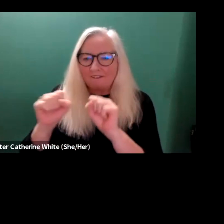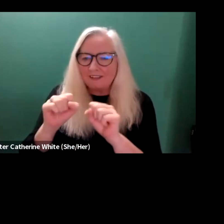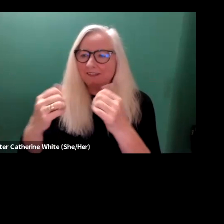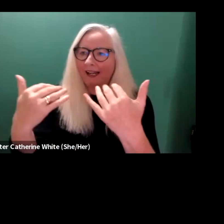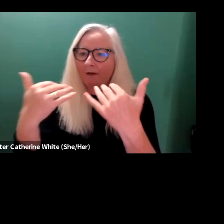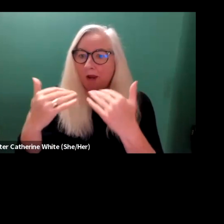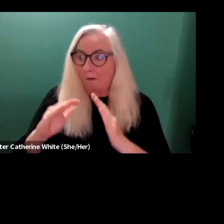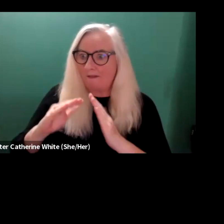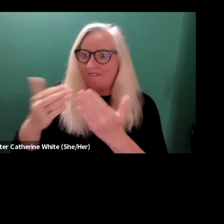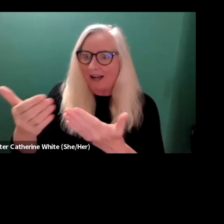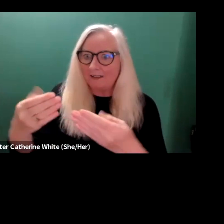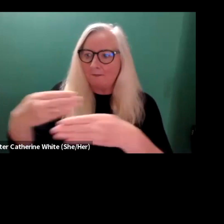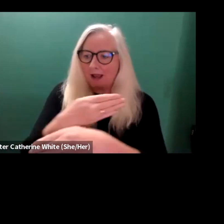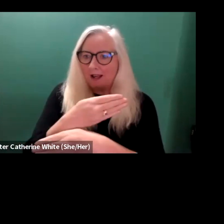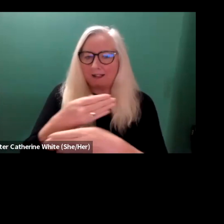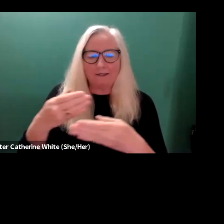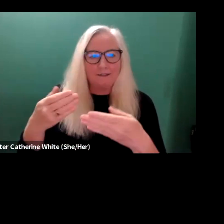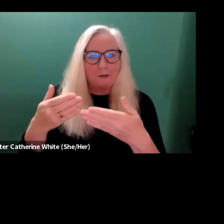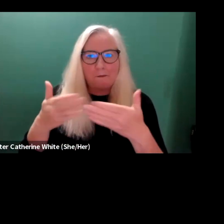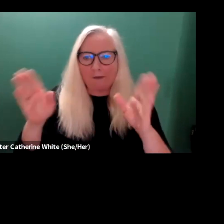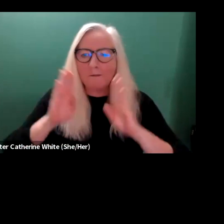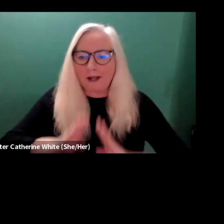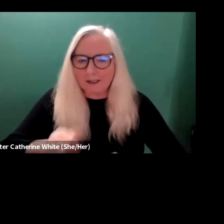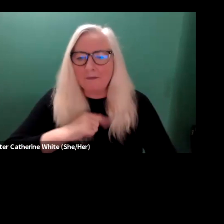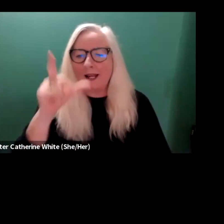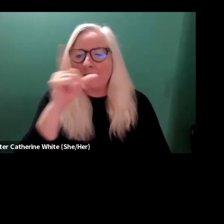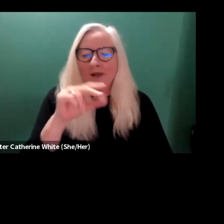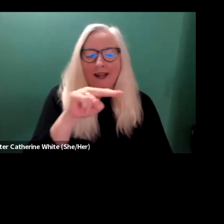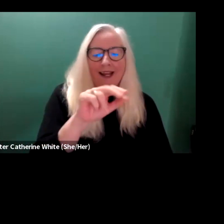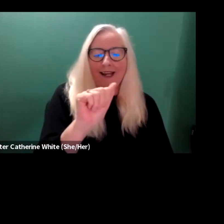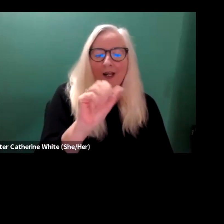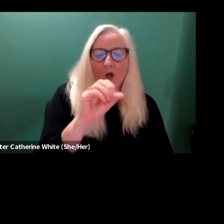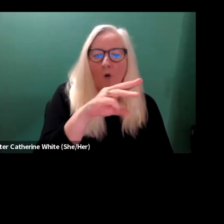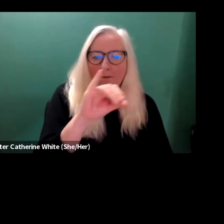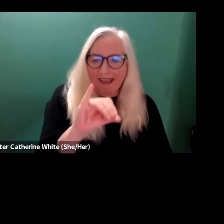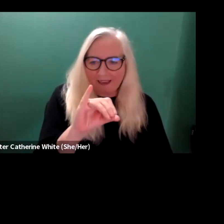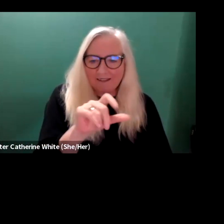My name is Naomi. Oldenburg.